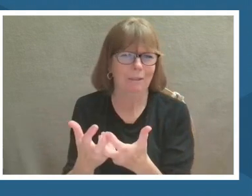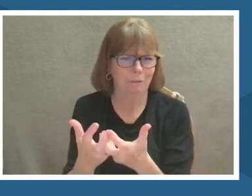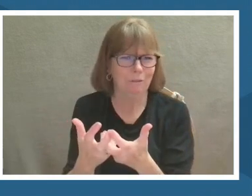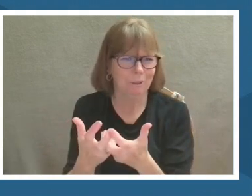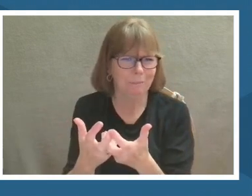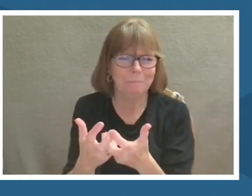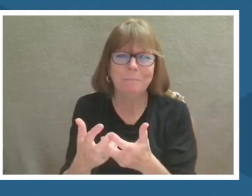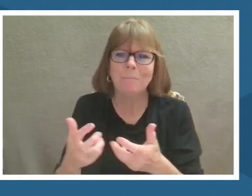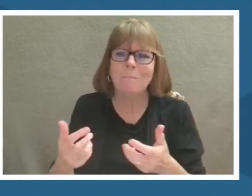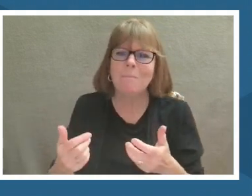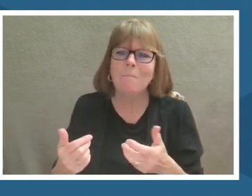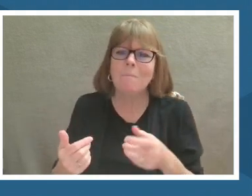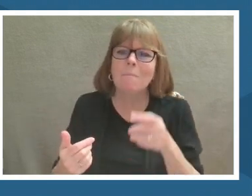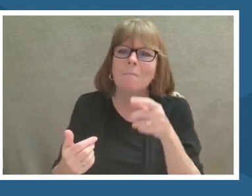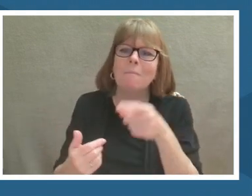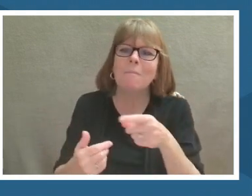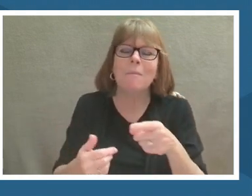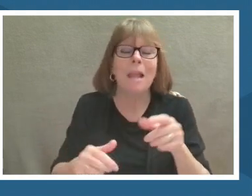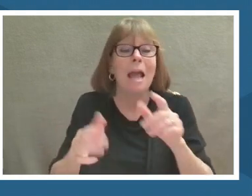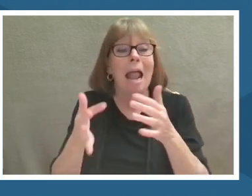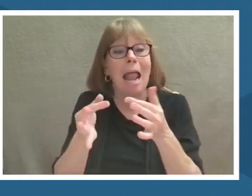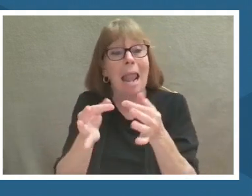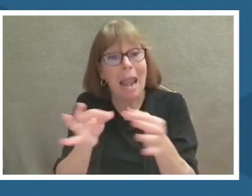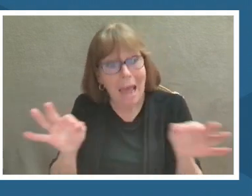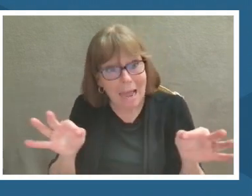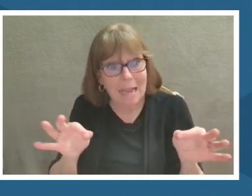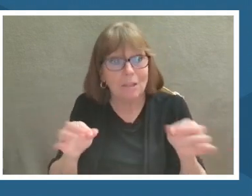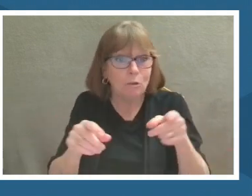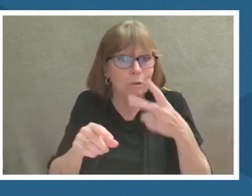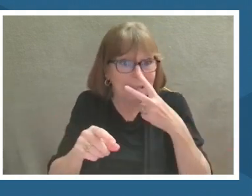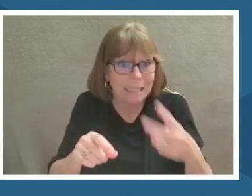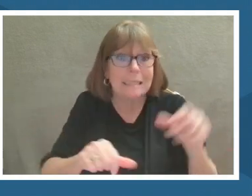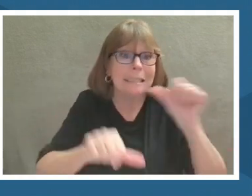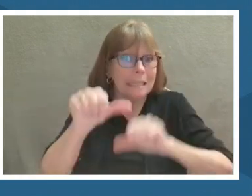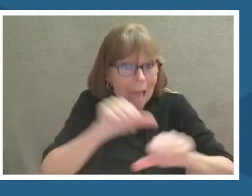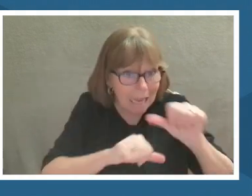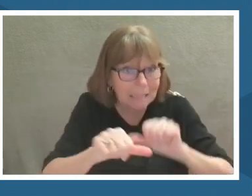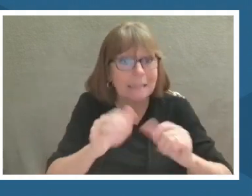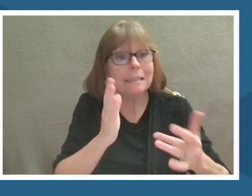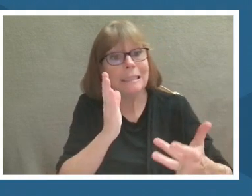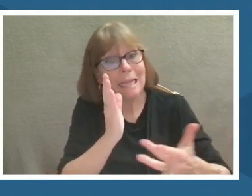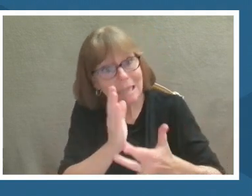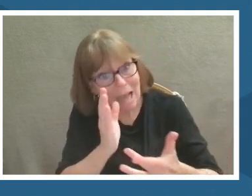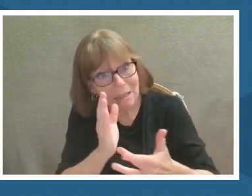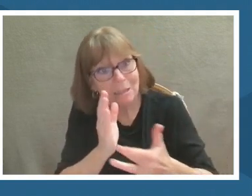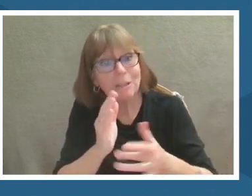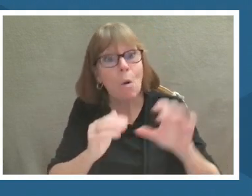science technology engineering or math and we get